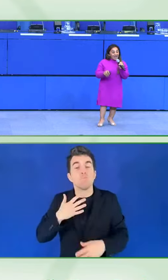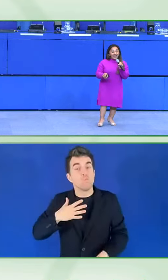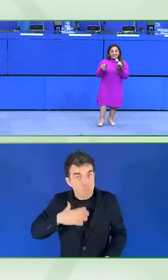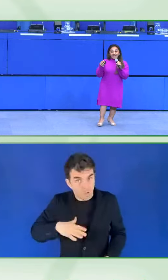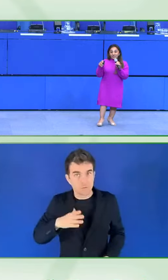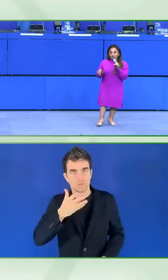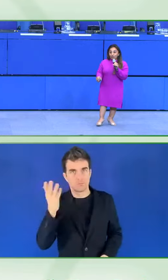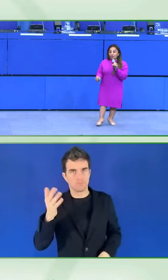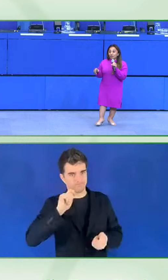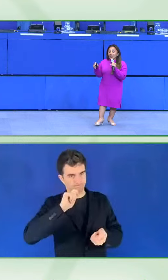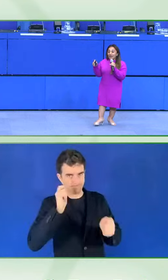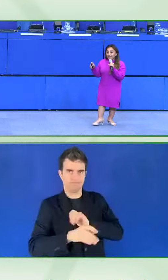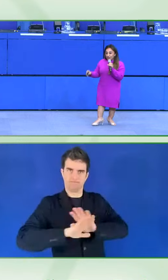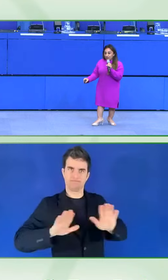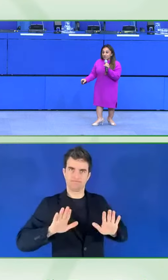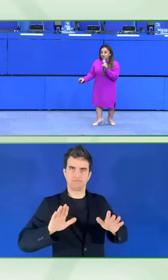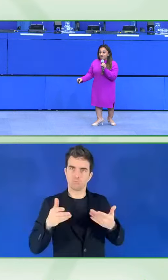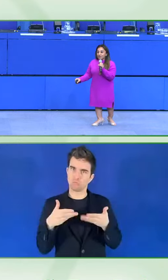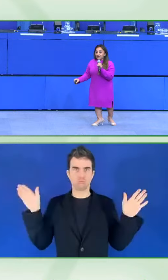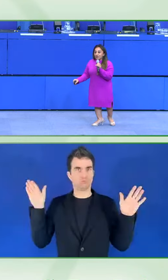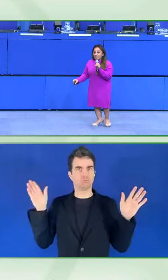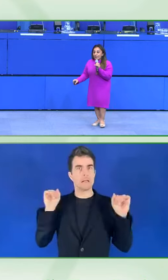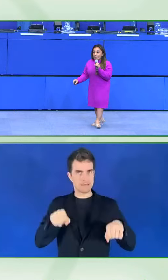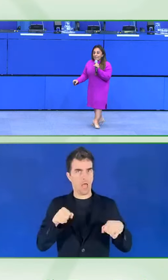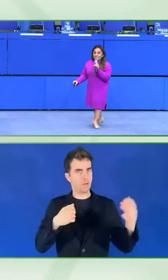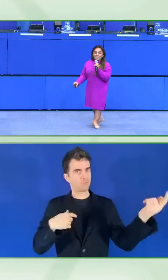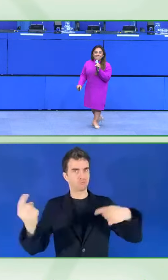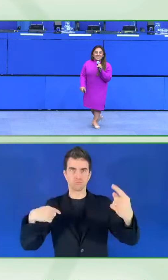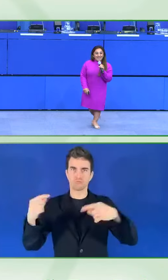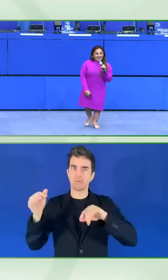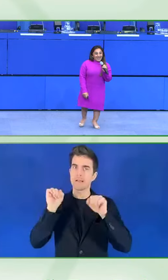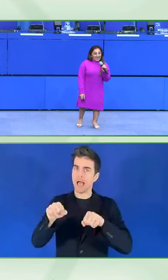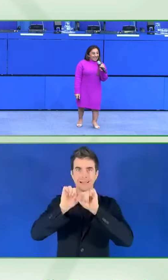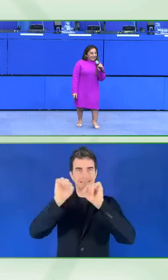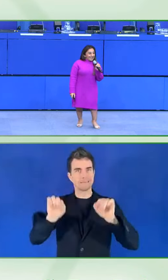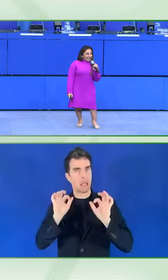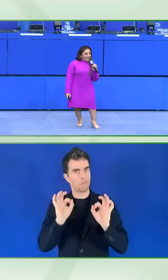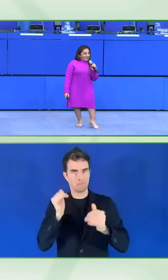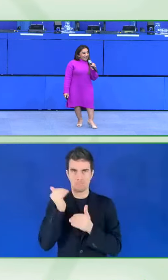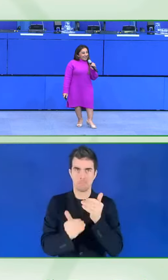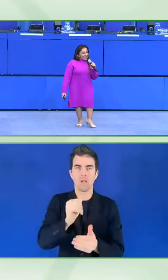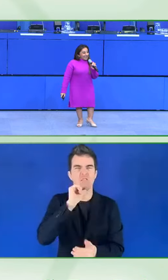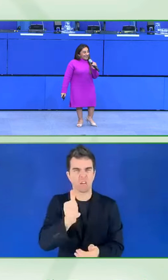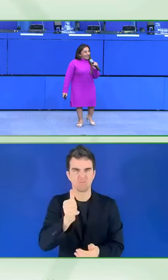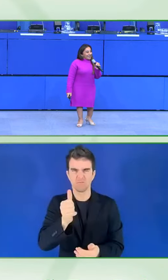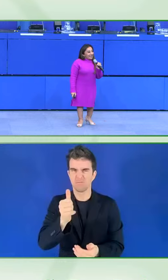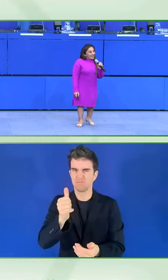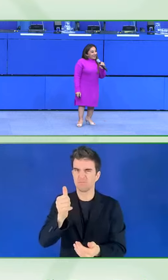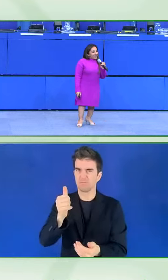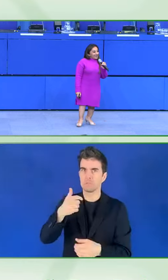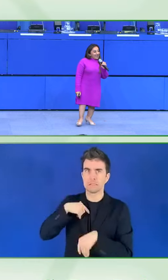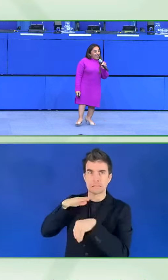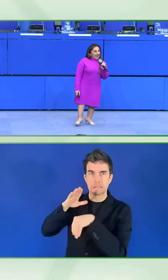In the UK, we know that 75 percent of disabled people have never heard about the social model,